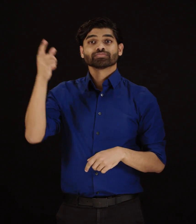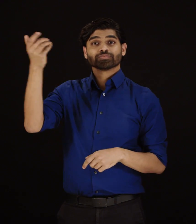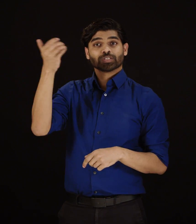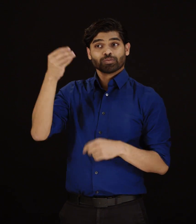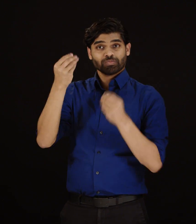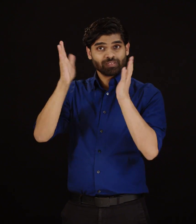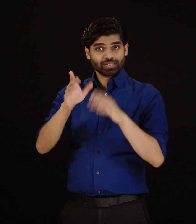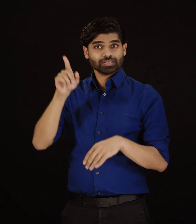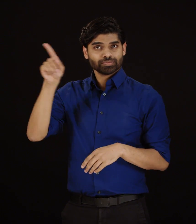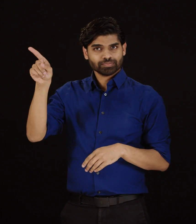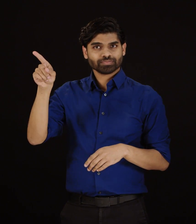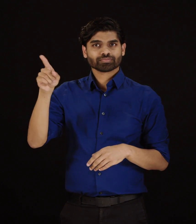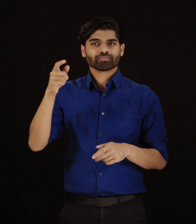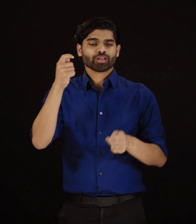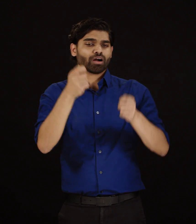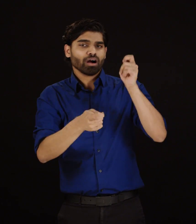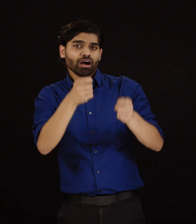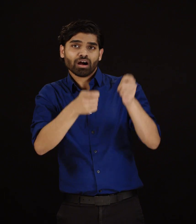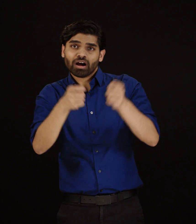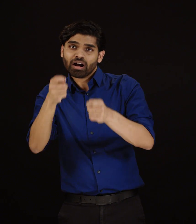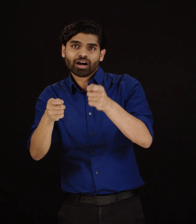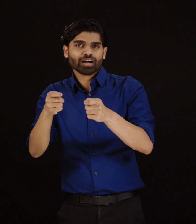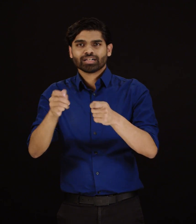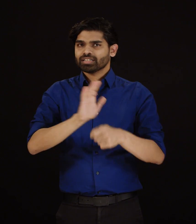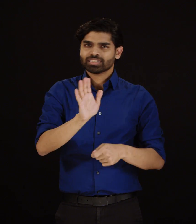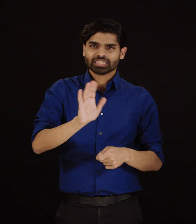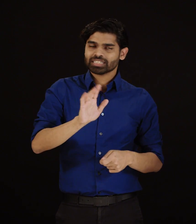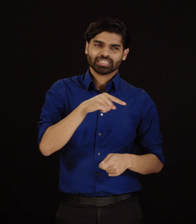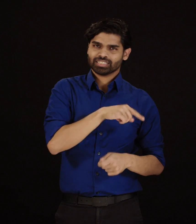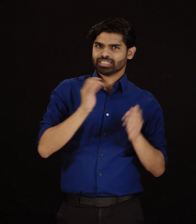and remain in place for the duration of the contract.